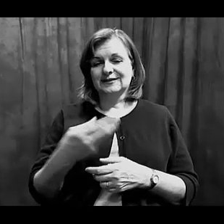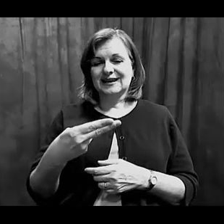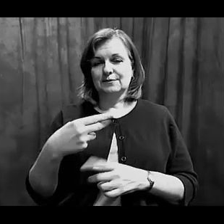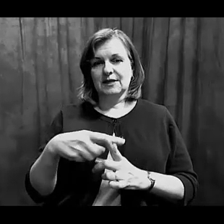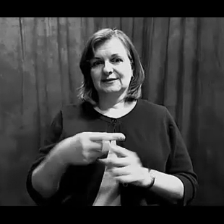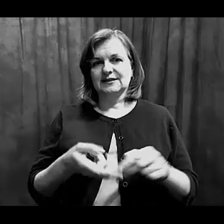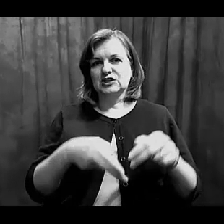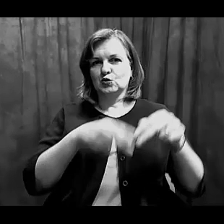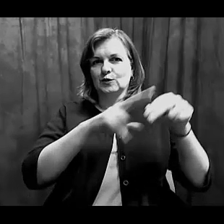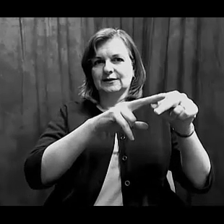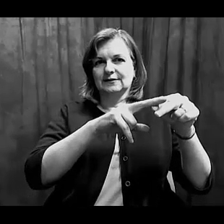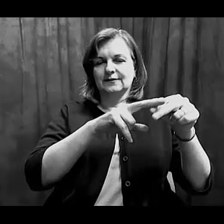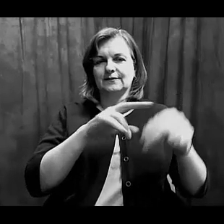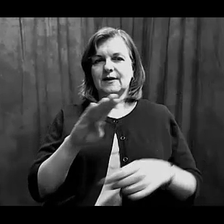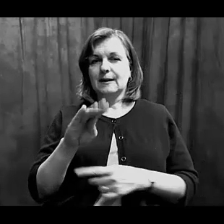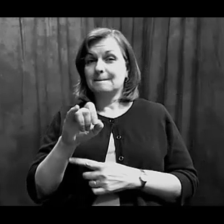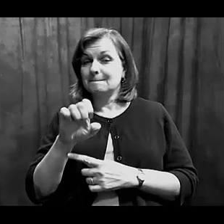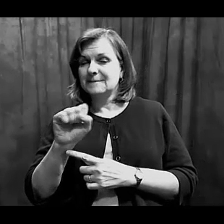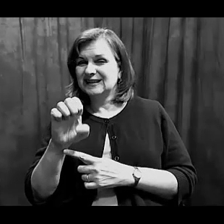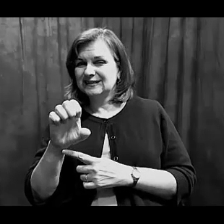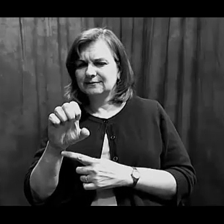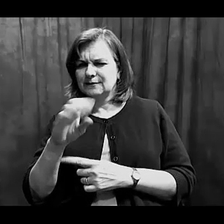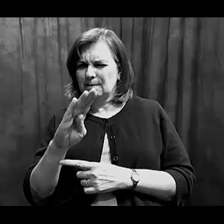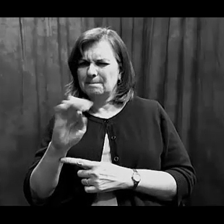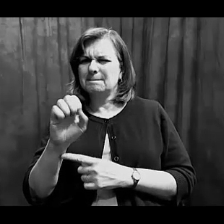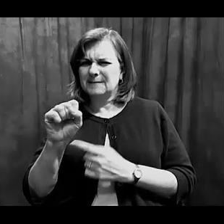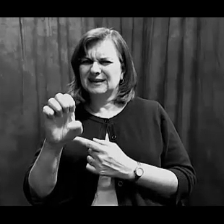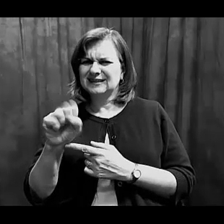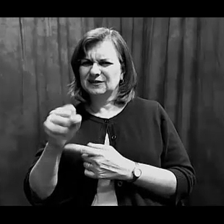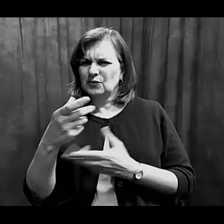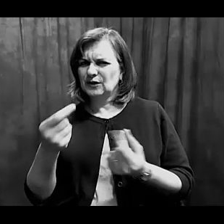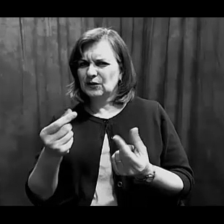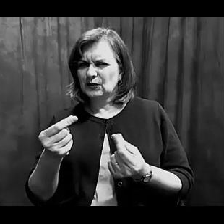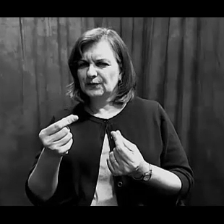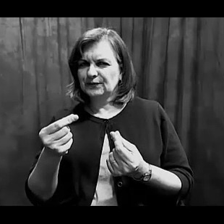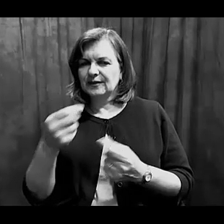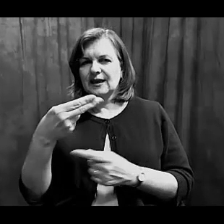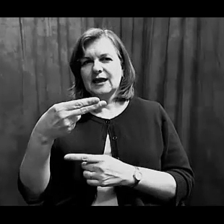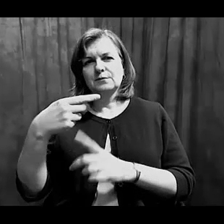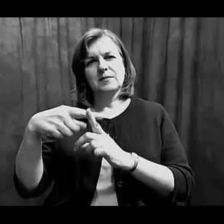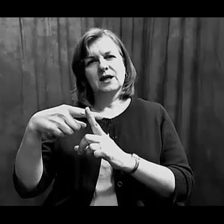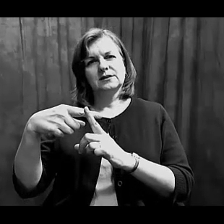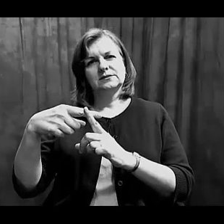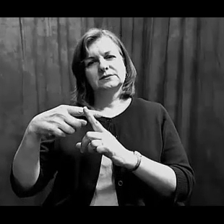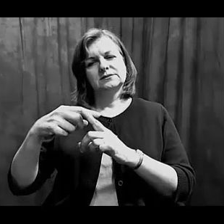acids cause H+ to increase -- bases then -- what you think they do?